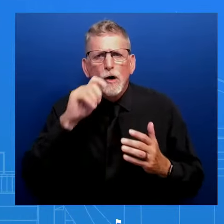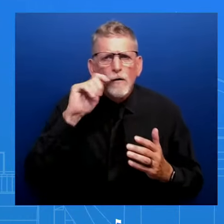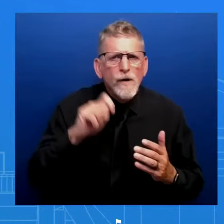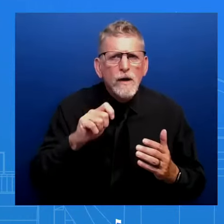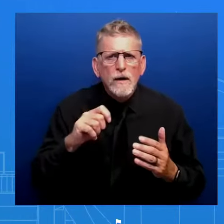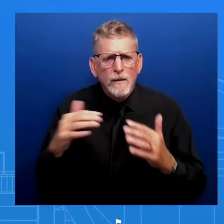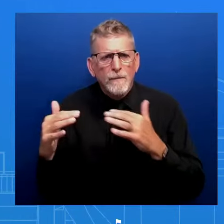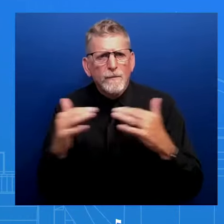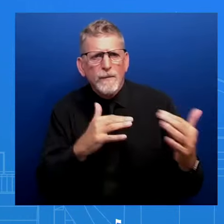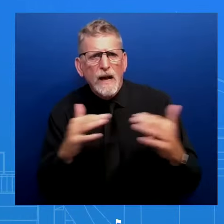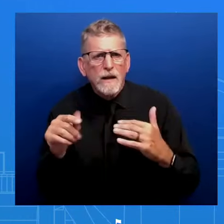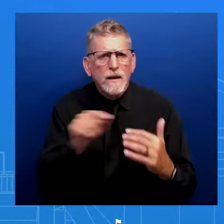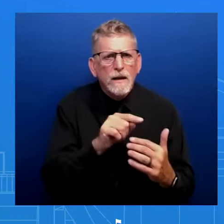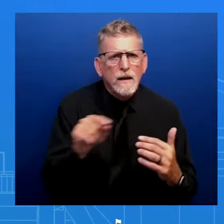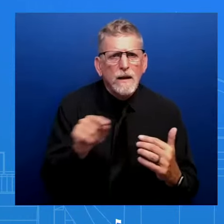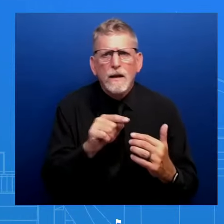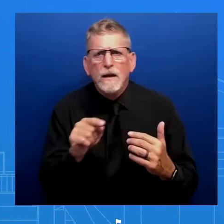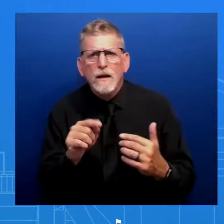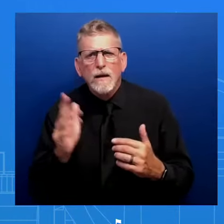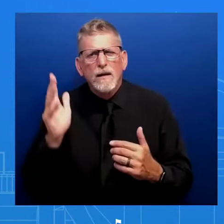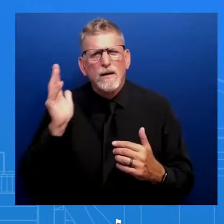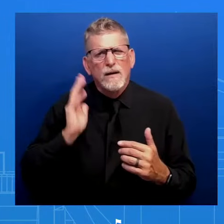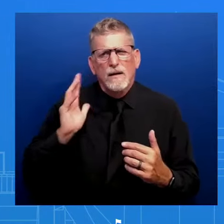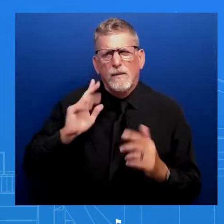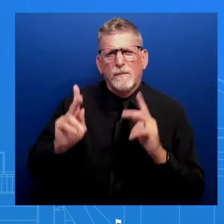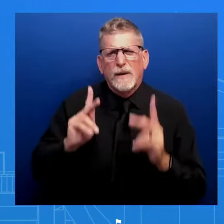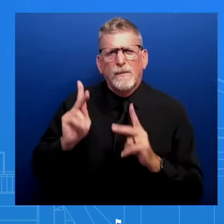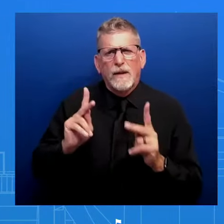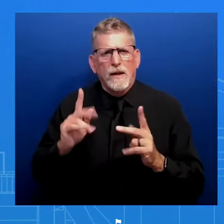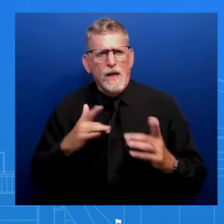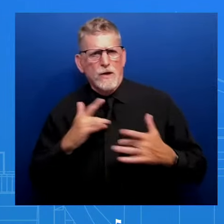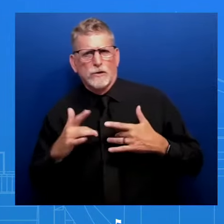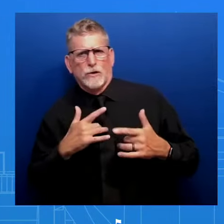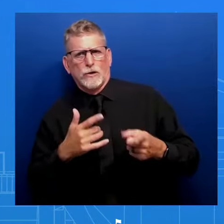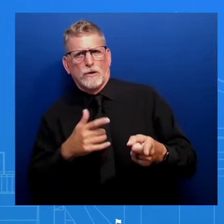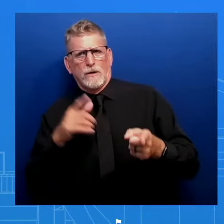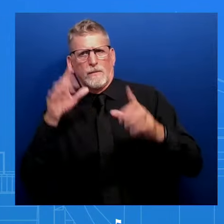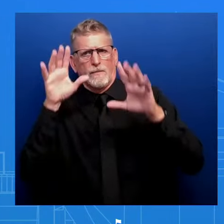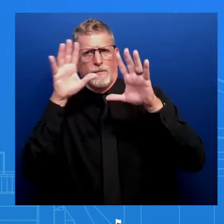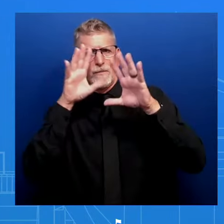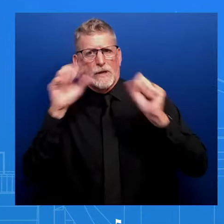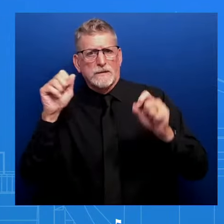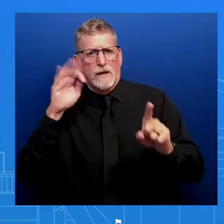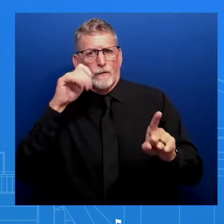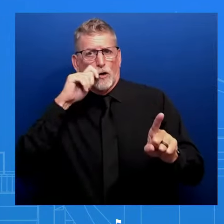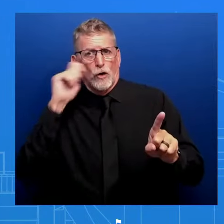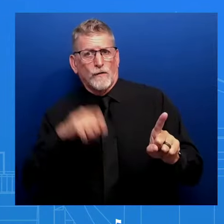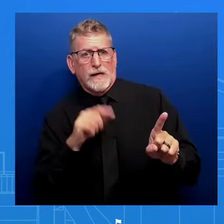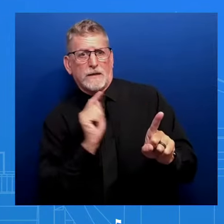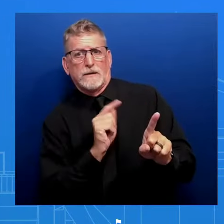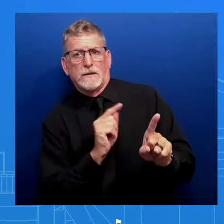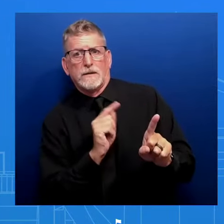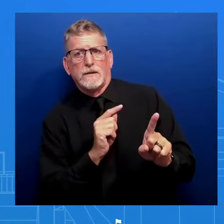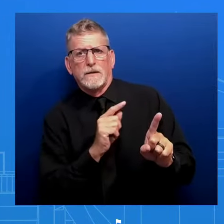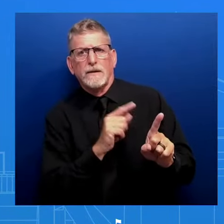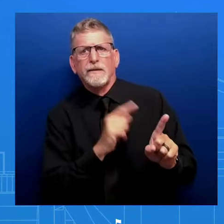The President of Ukraine told Greg Meeks -- then, at the time, the head of Foreign Affairs --